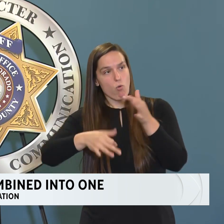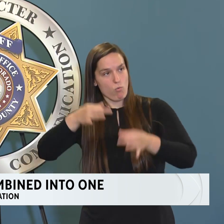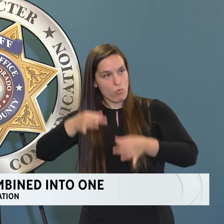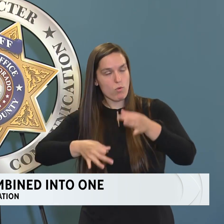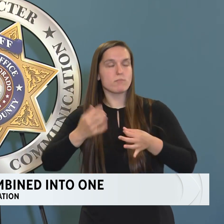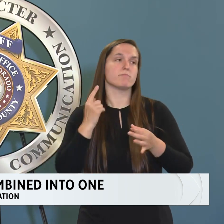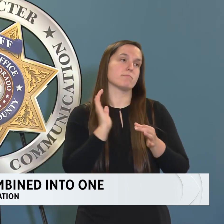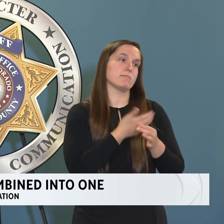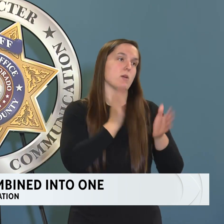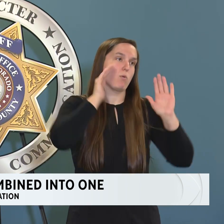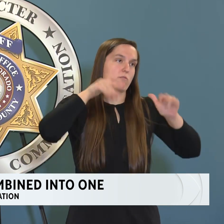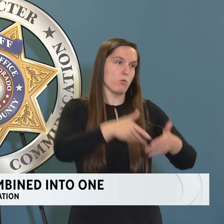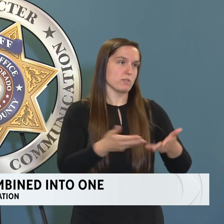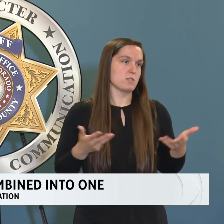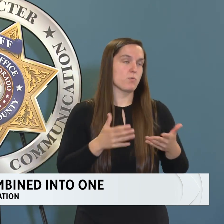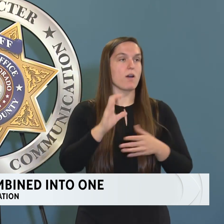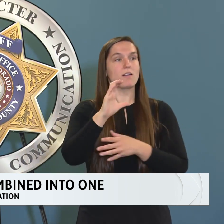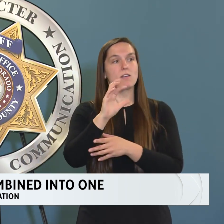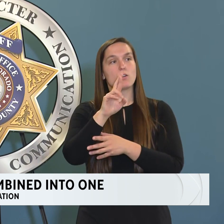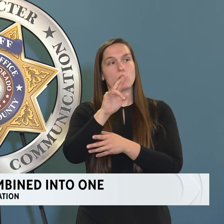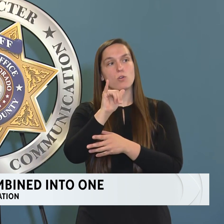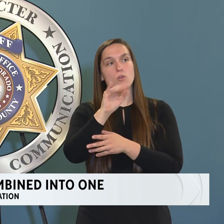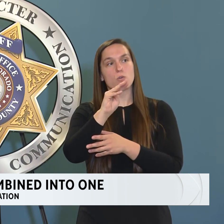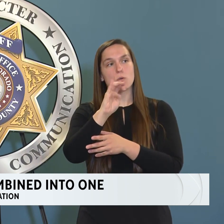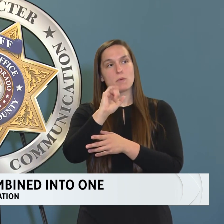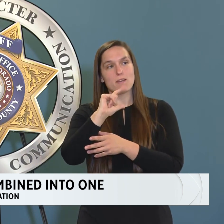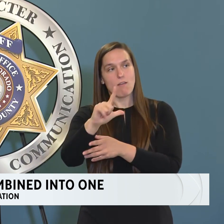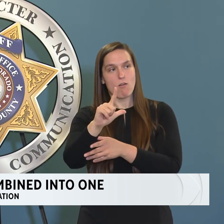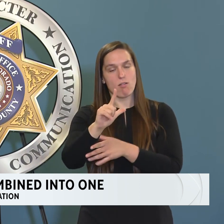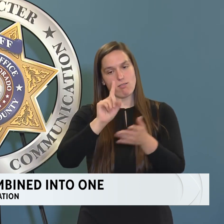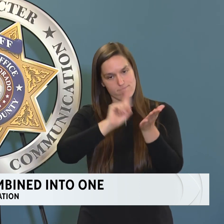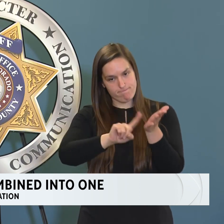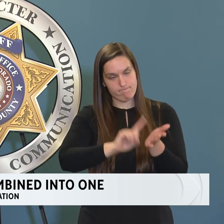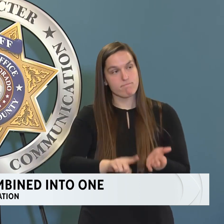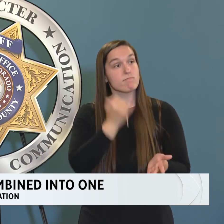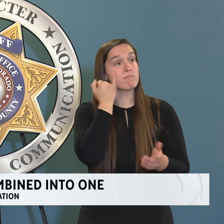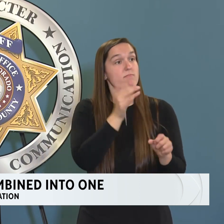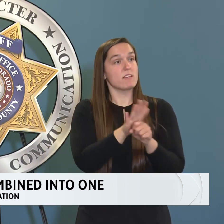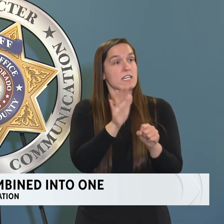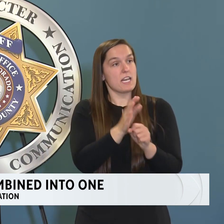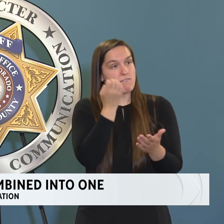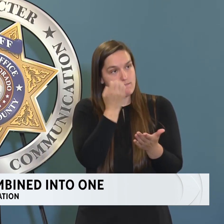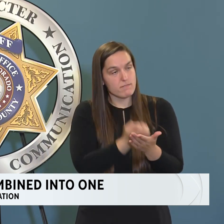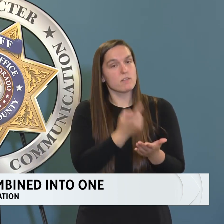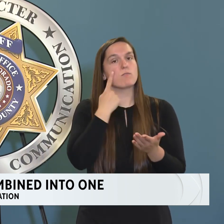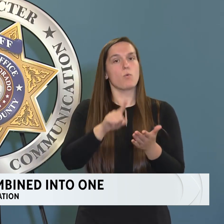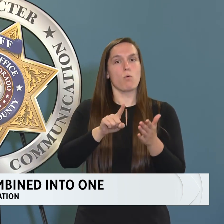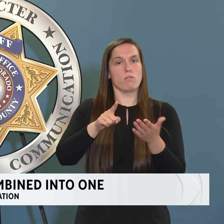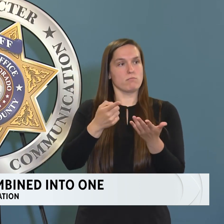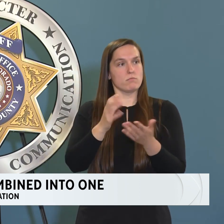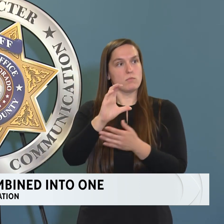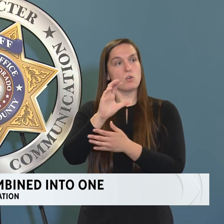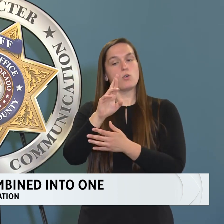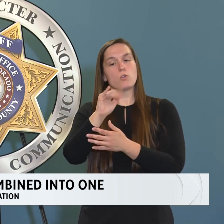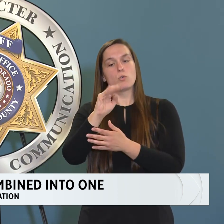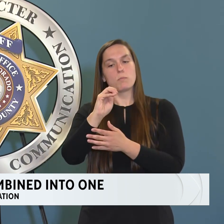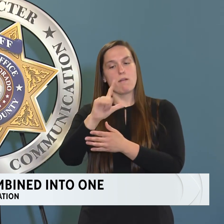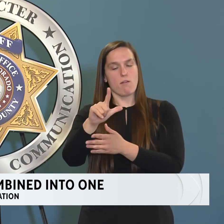ARE SHARING TODAY WILL CERTAINLY BE OF RELEVANCE AND INTEREST AND PERHAPS VALUE IN CIVIL LITIGATION, WE ARE FOCUSED ON THE CRIMINAL